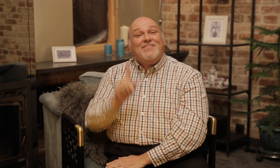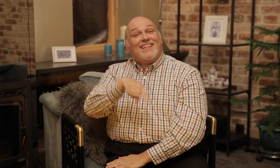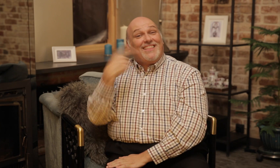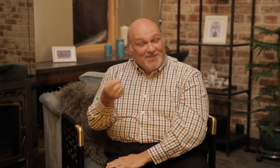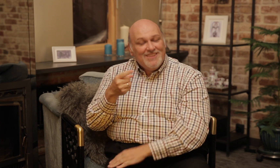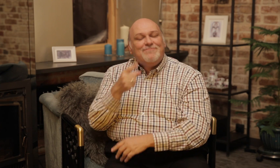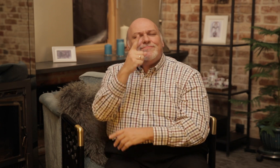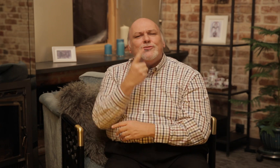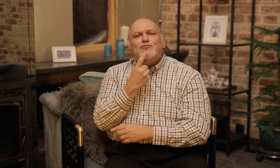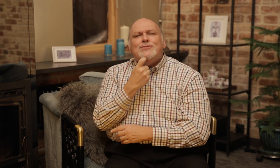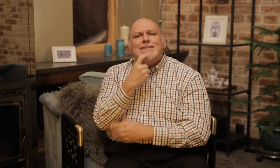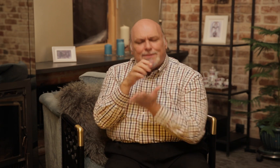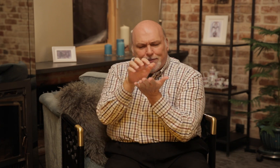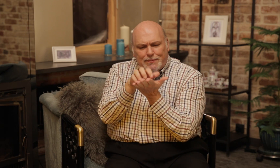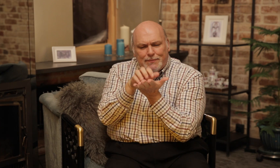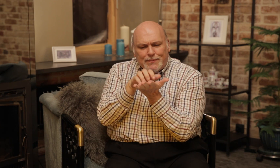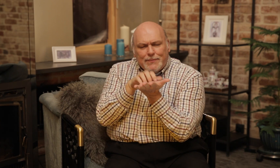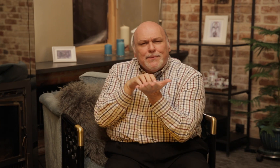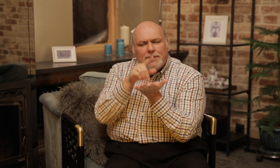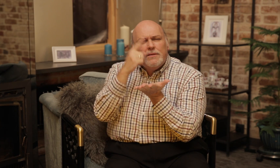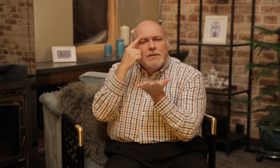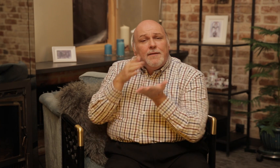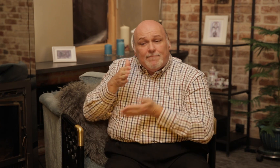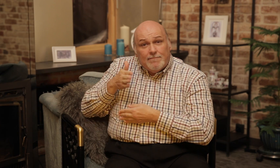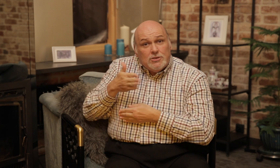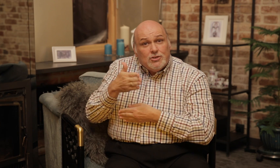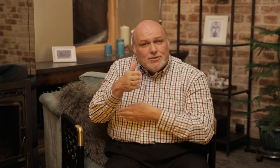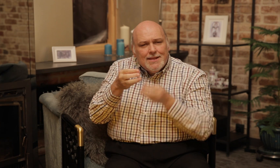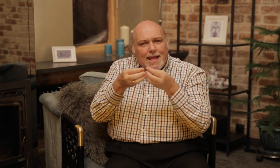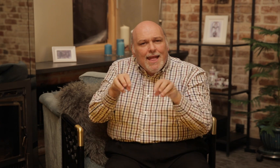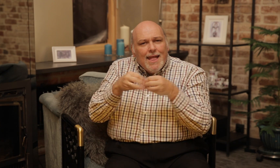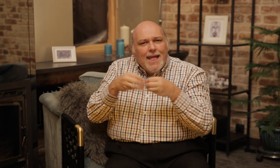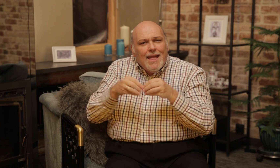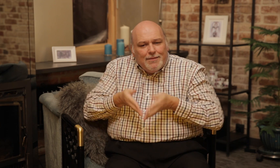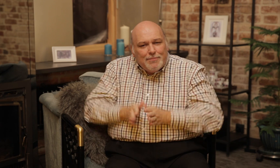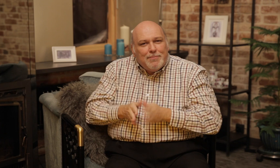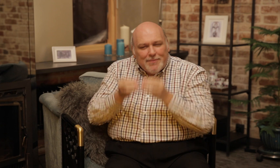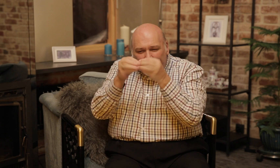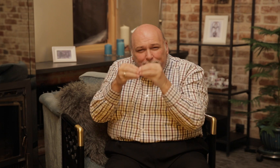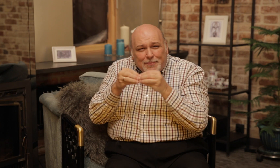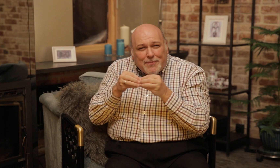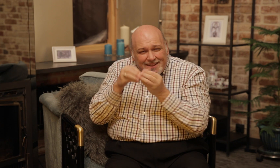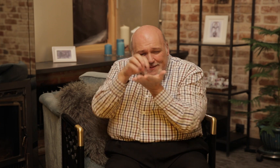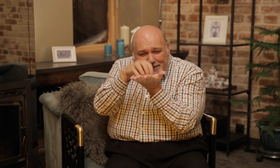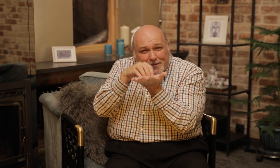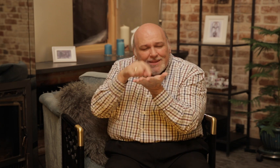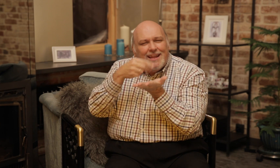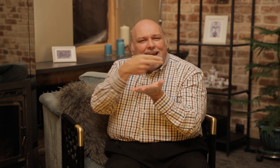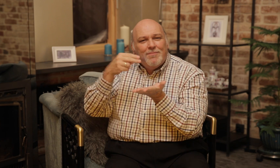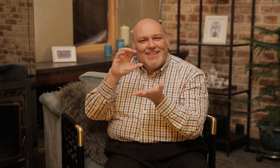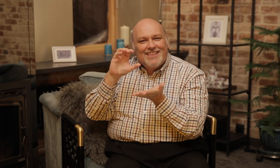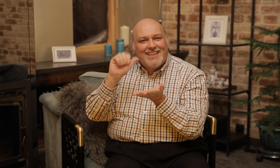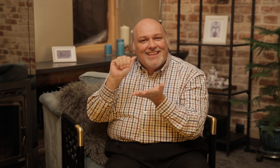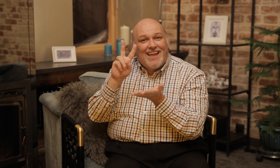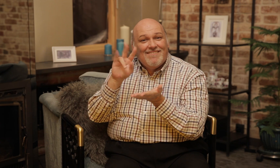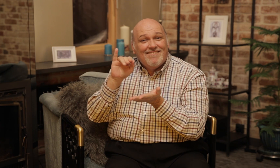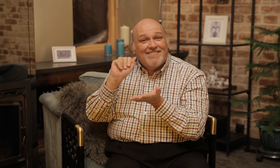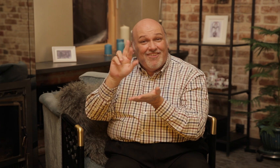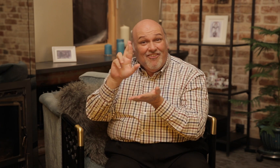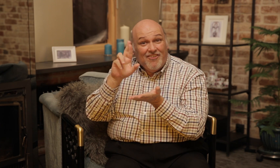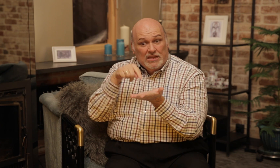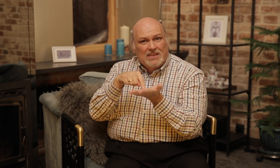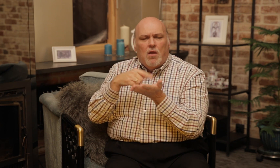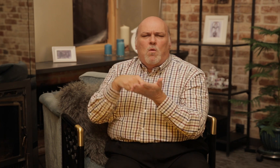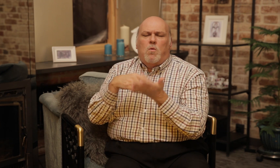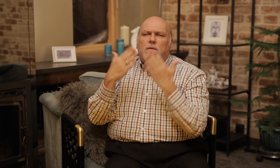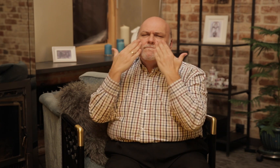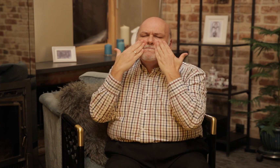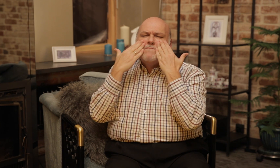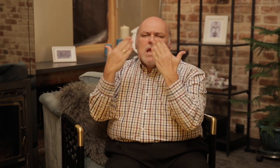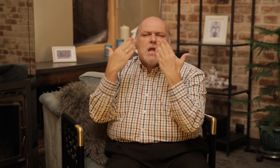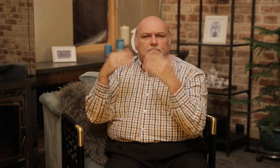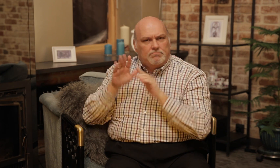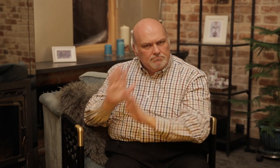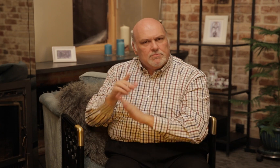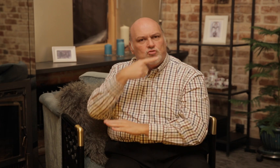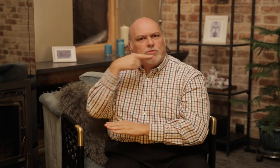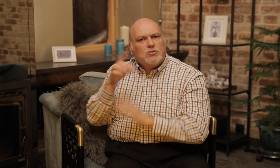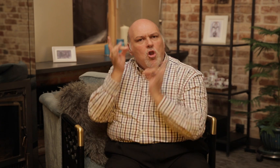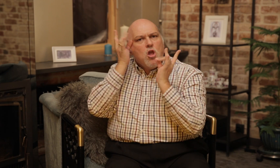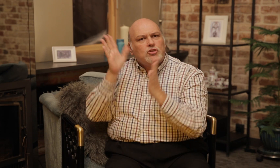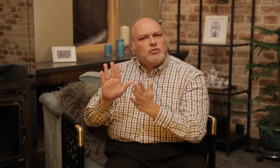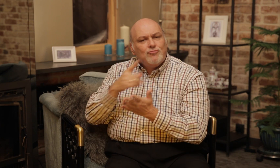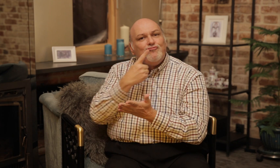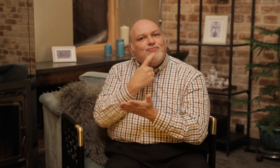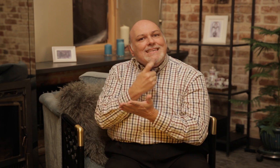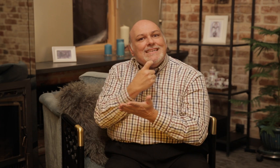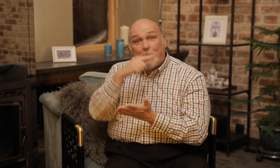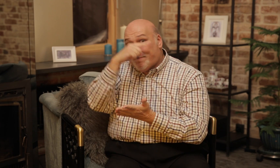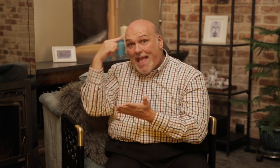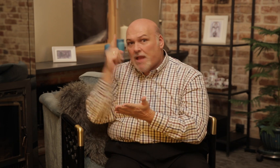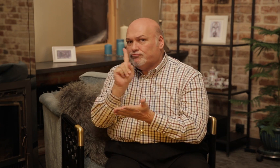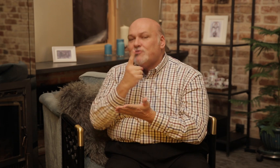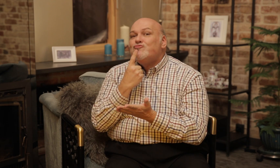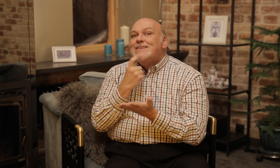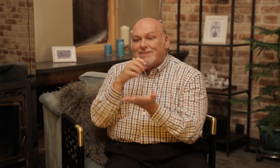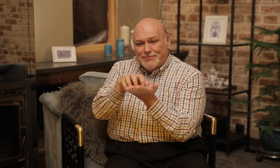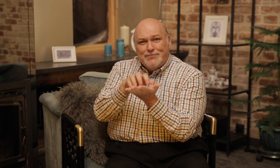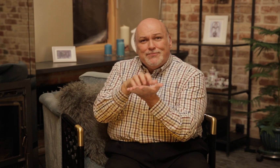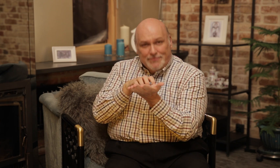The caviar, red eggs, is well-known in Russia, not black.